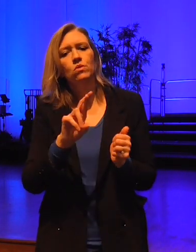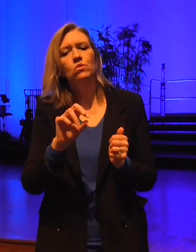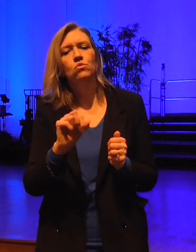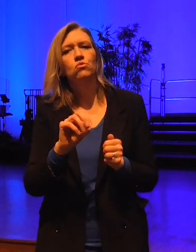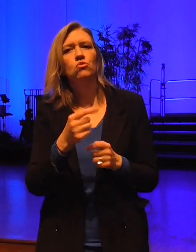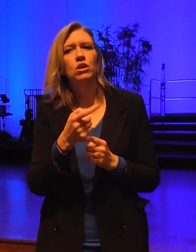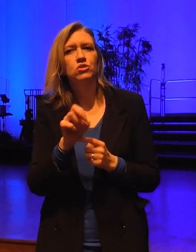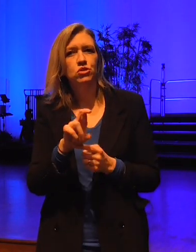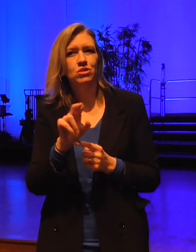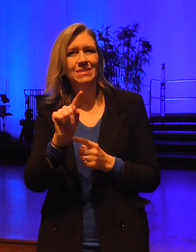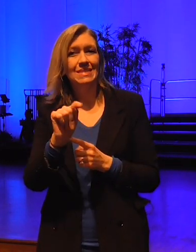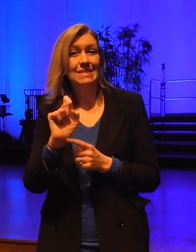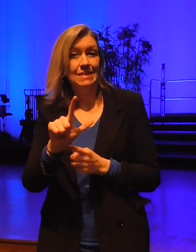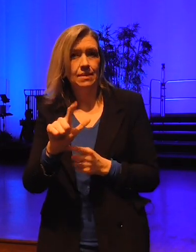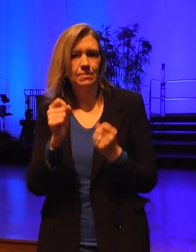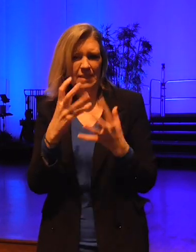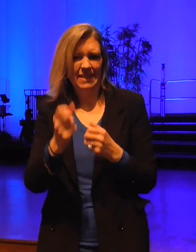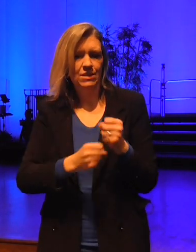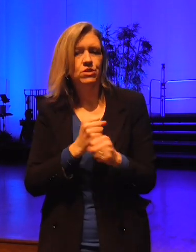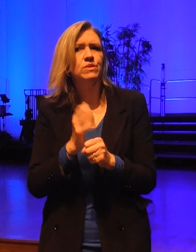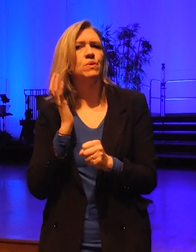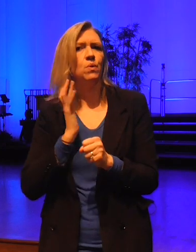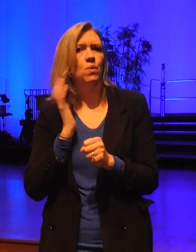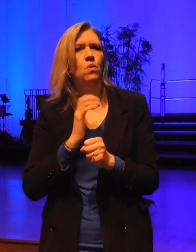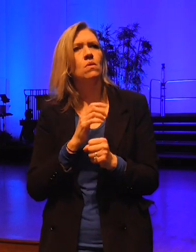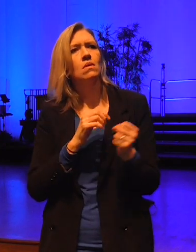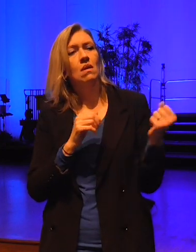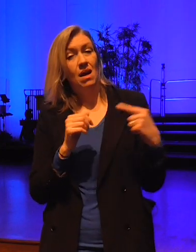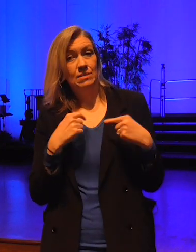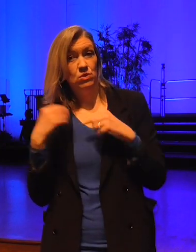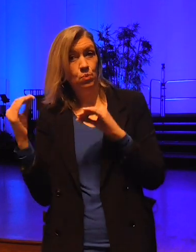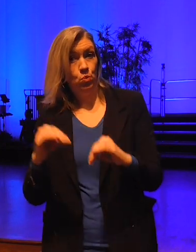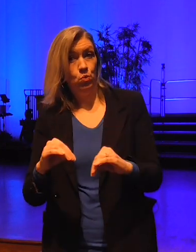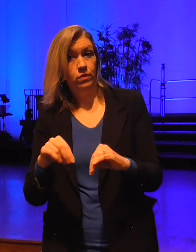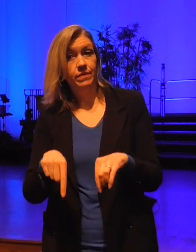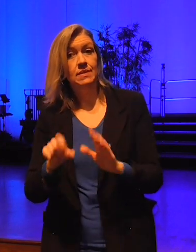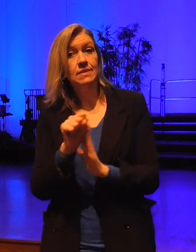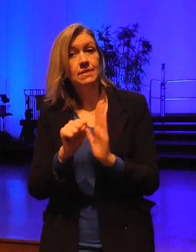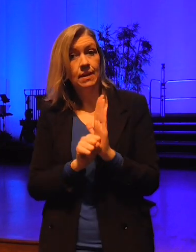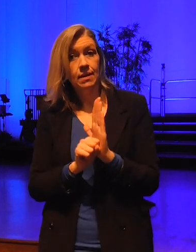to Colorado and being part of a my Mile High church he was certainly interviewing me uh